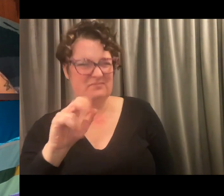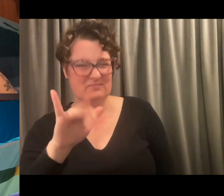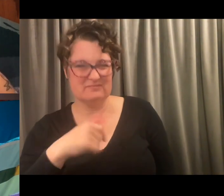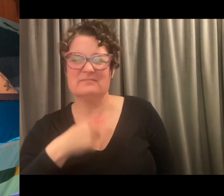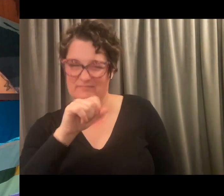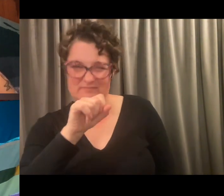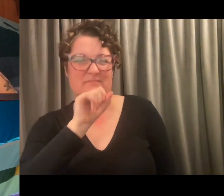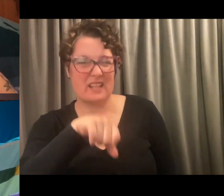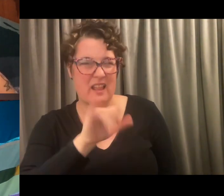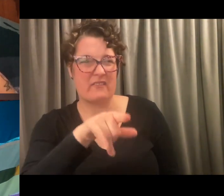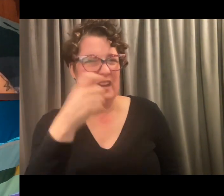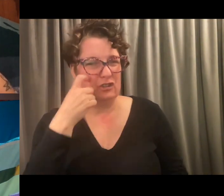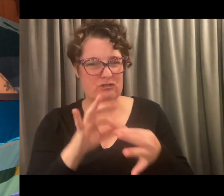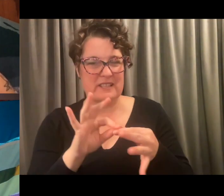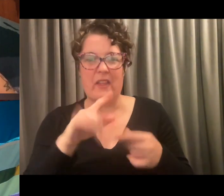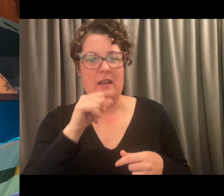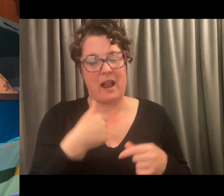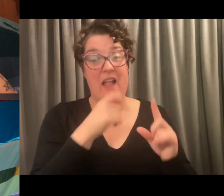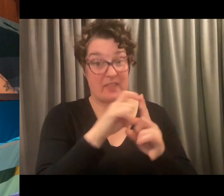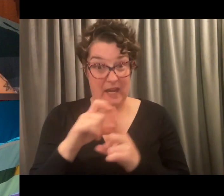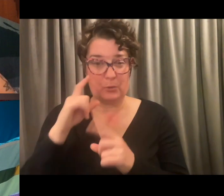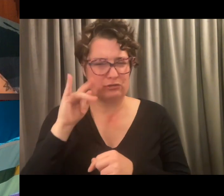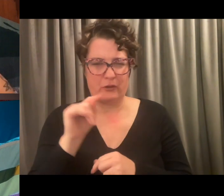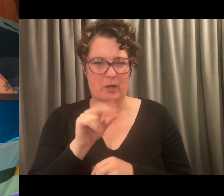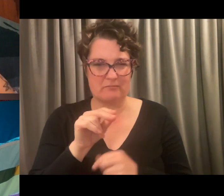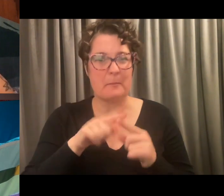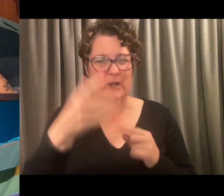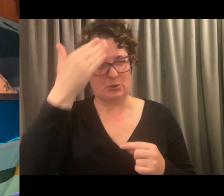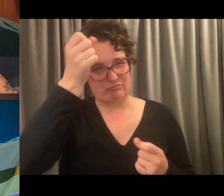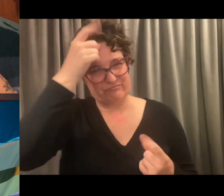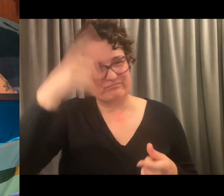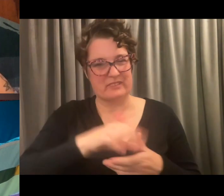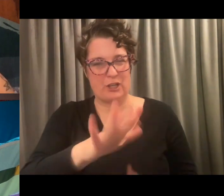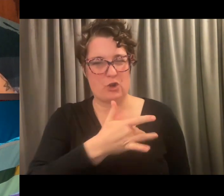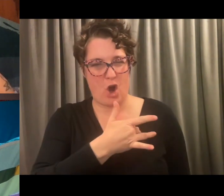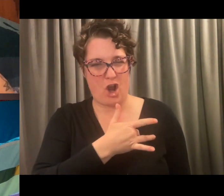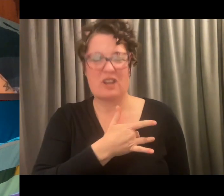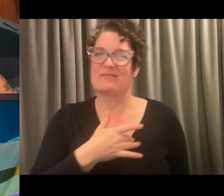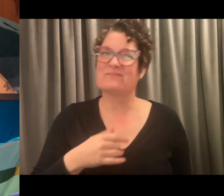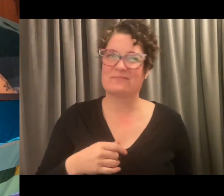And it, it's like, I think I hadn't seen examples of trans people exactly.